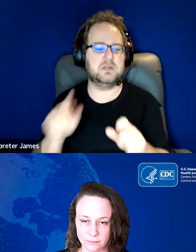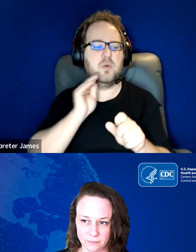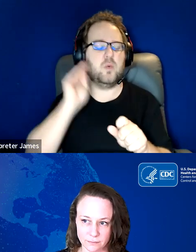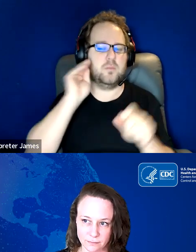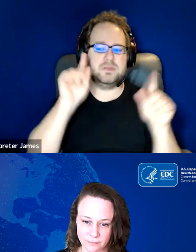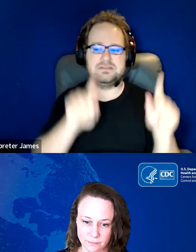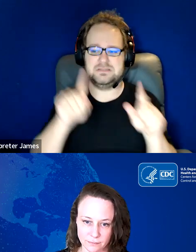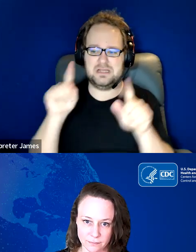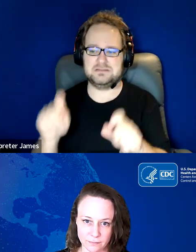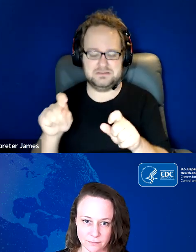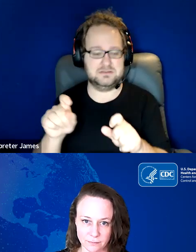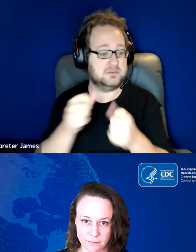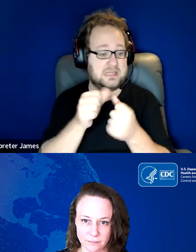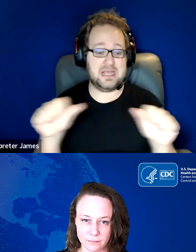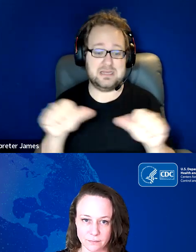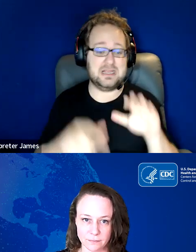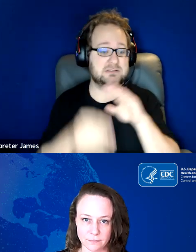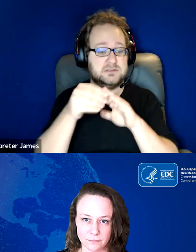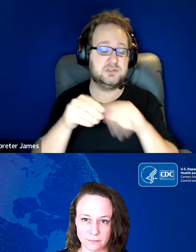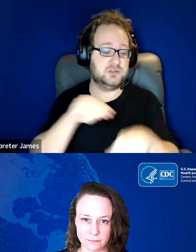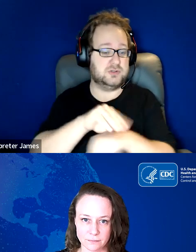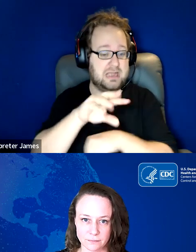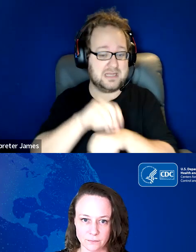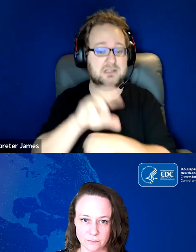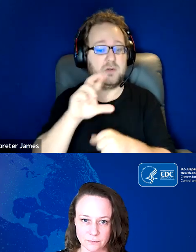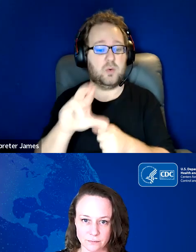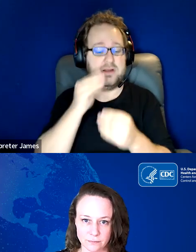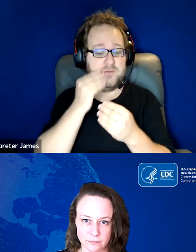Is there additional guidance or updated information around home testing?